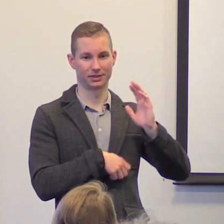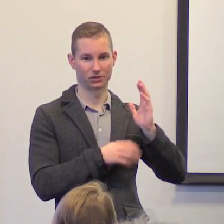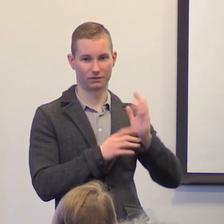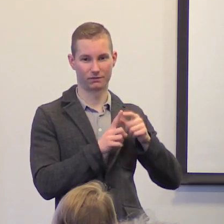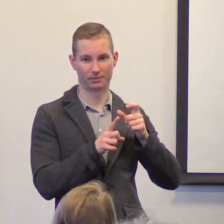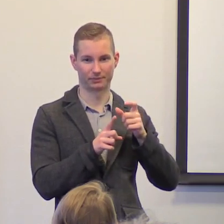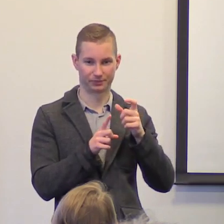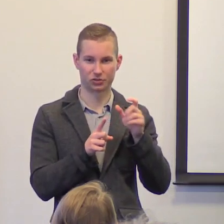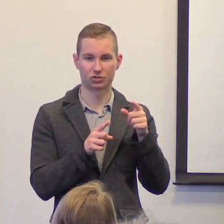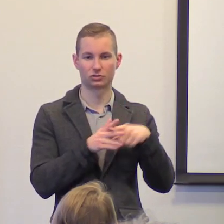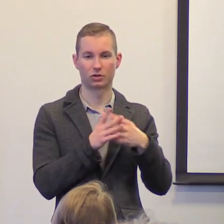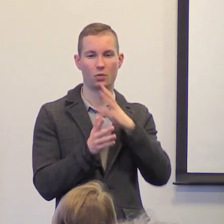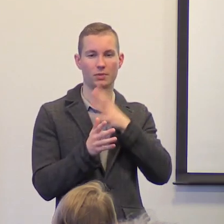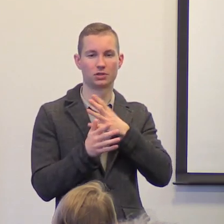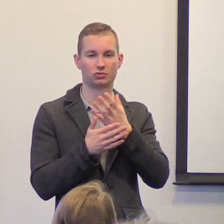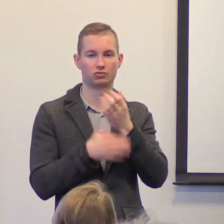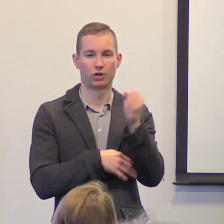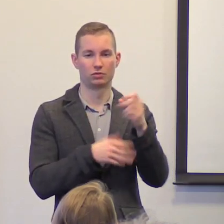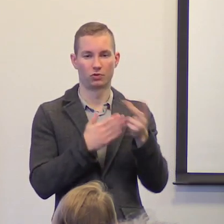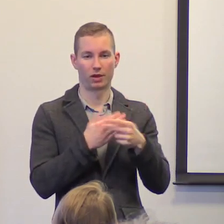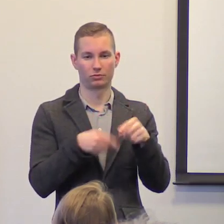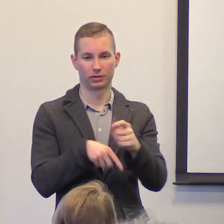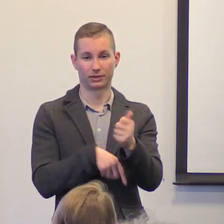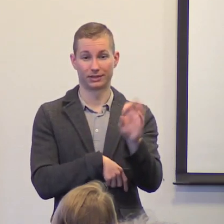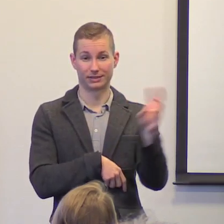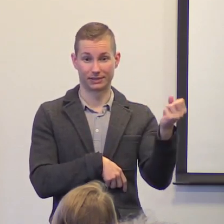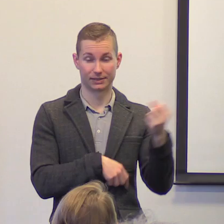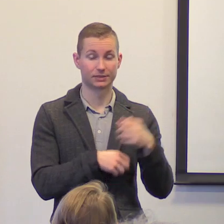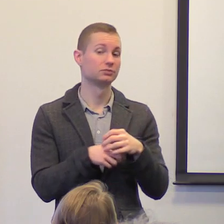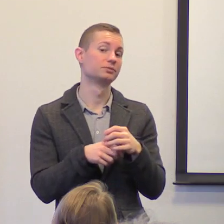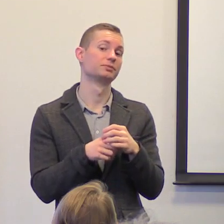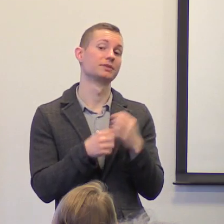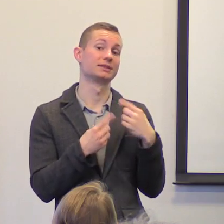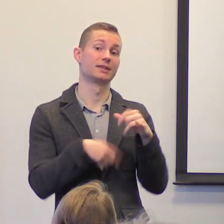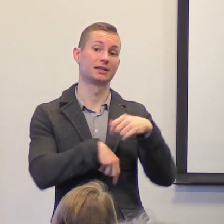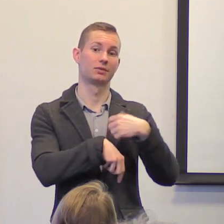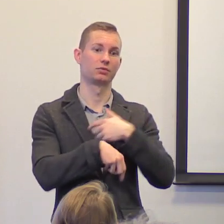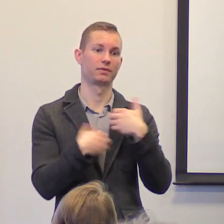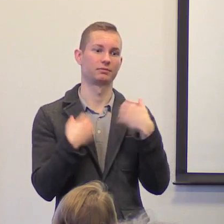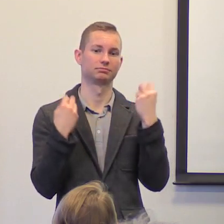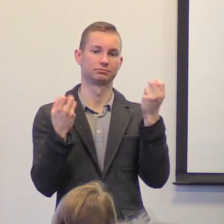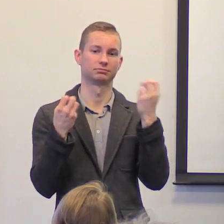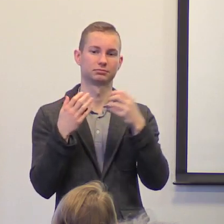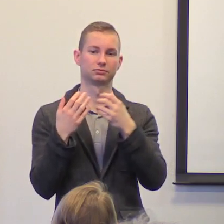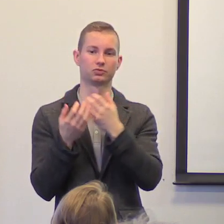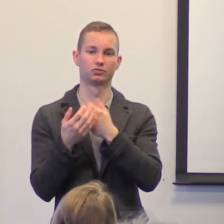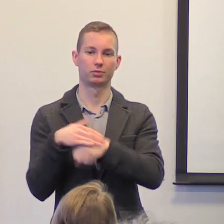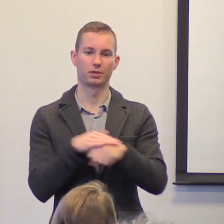She started the Women's Rights Project in the 1960s, and since then, we had a lot of reproductive freedom work to be done.